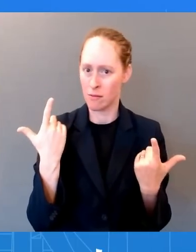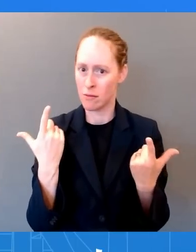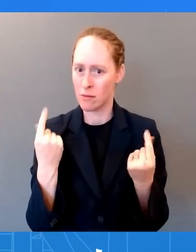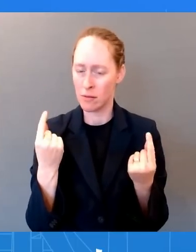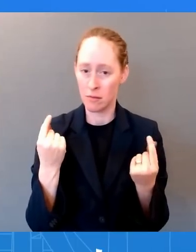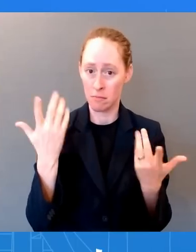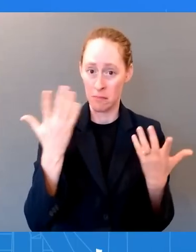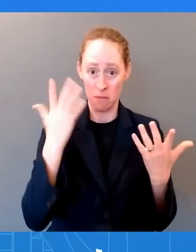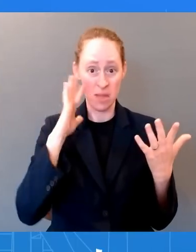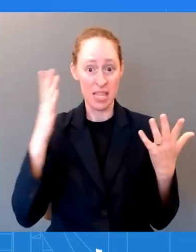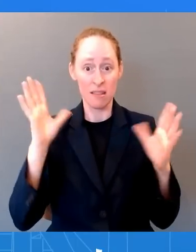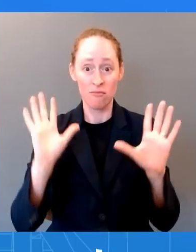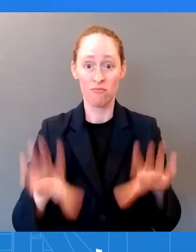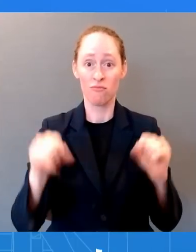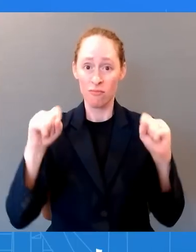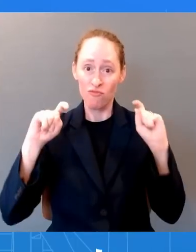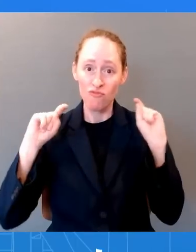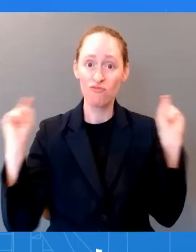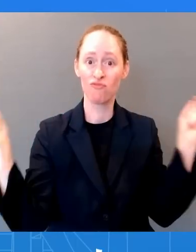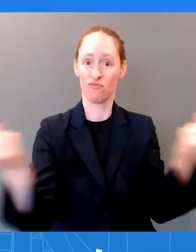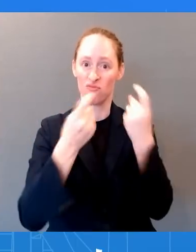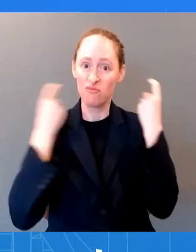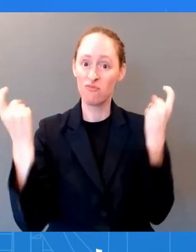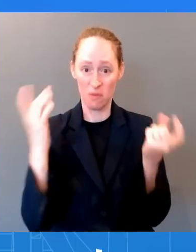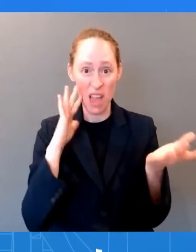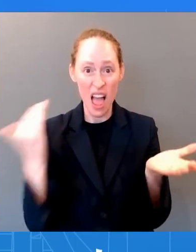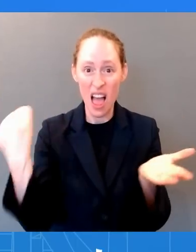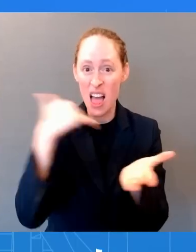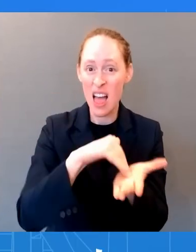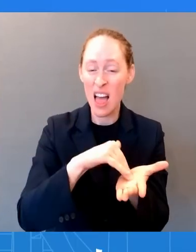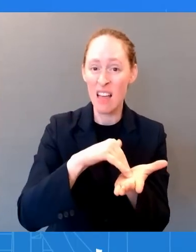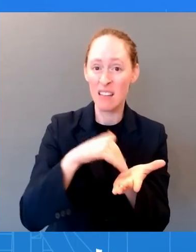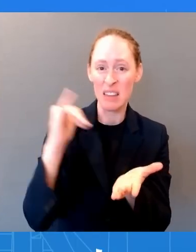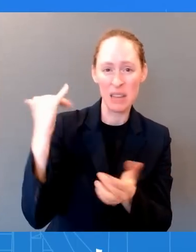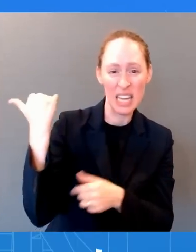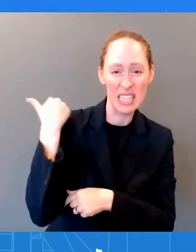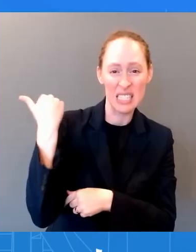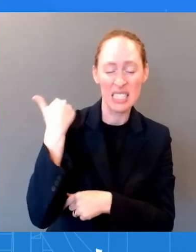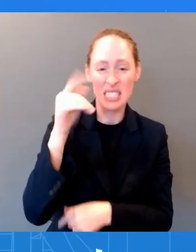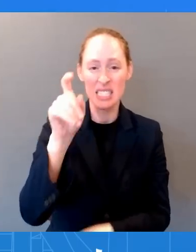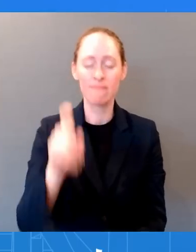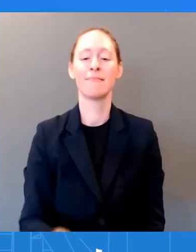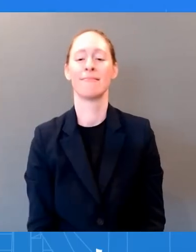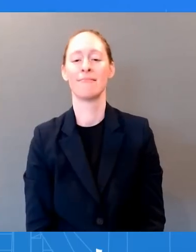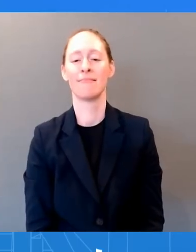I can't speak to any of the campaign or political travel. The President, the Vice President,